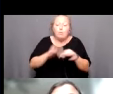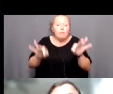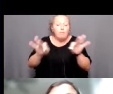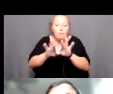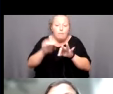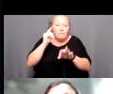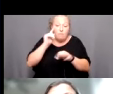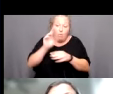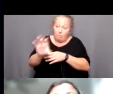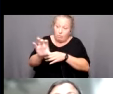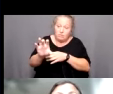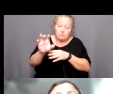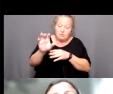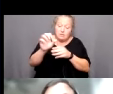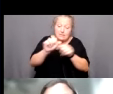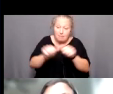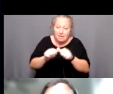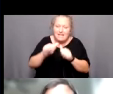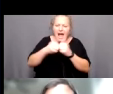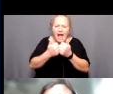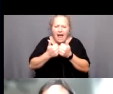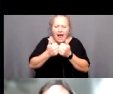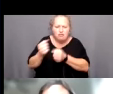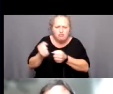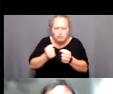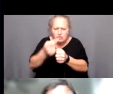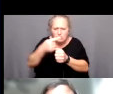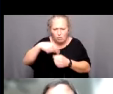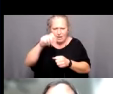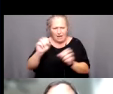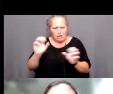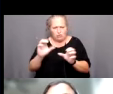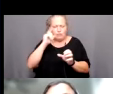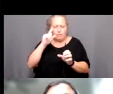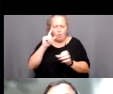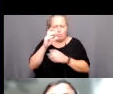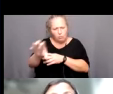enforcement space is how strategic we are in that enforcement. so we look